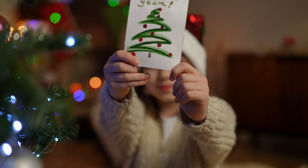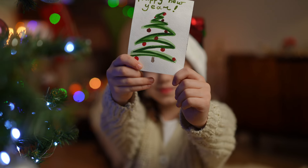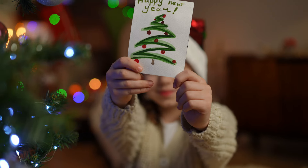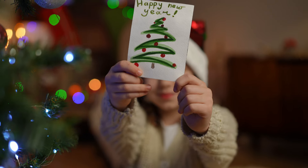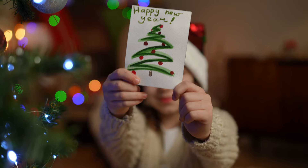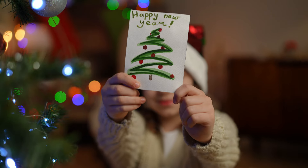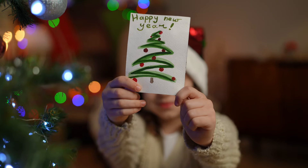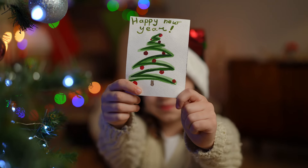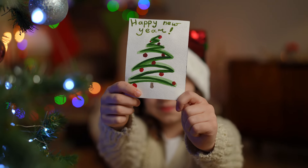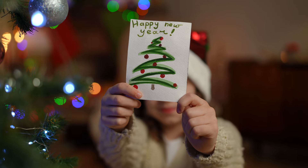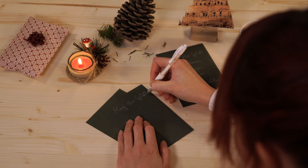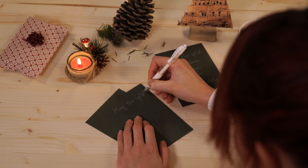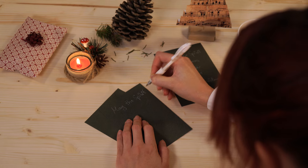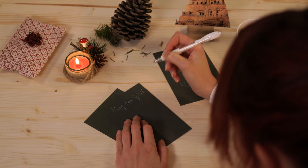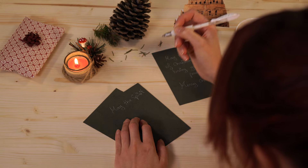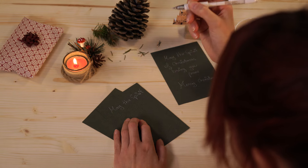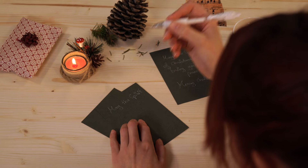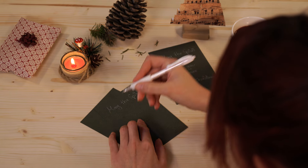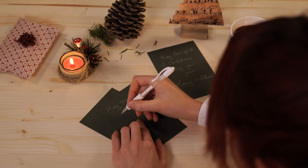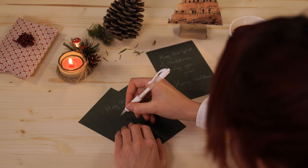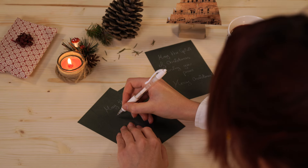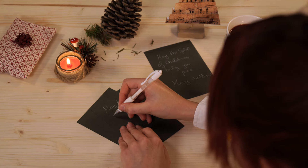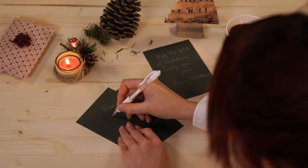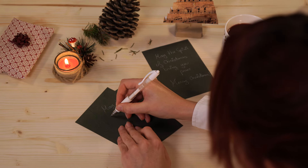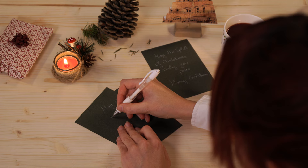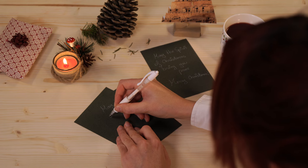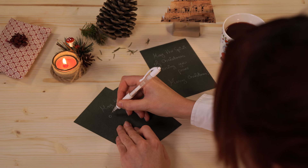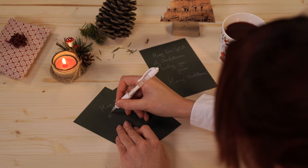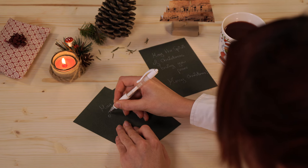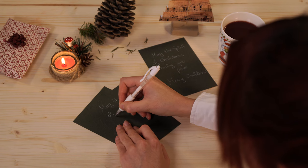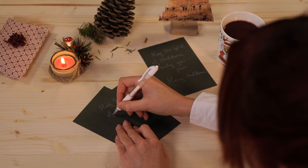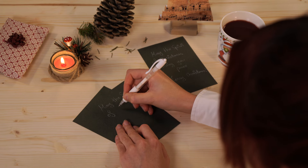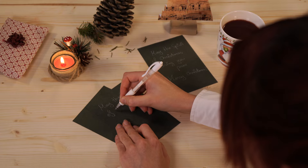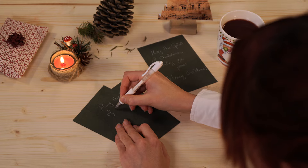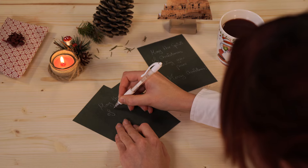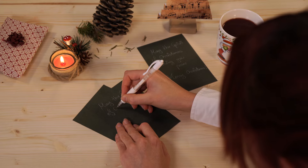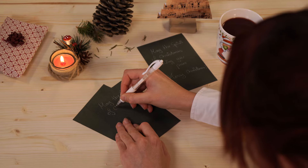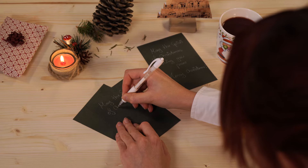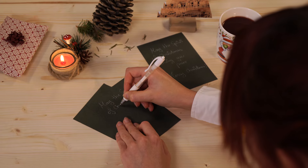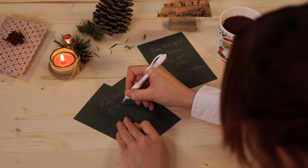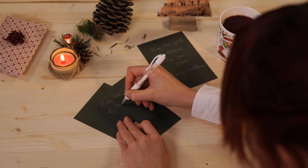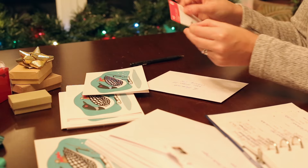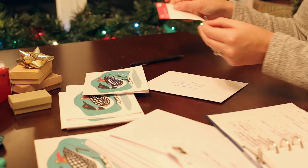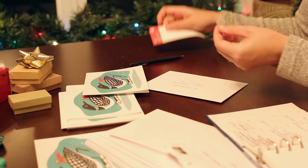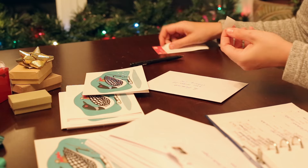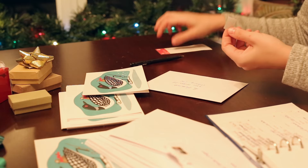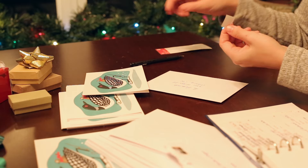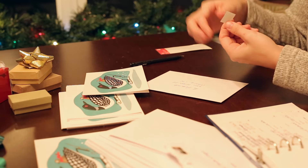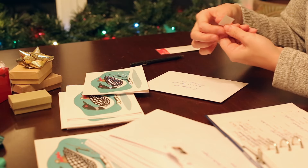We would love to see the faces of those learning with us. You can even write why you're learning ASL.